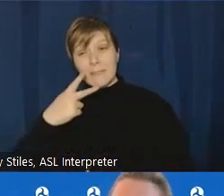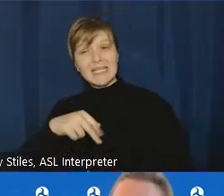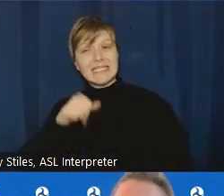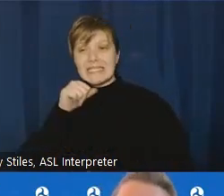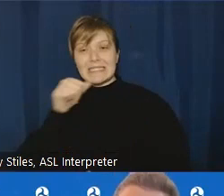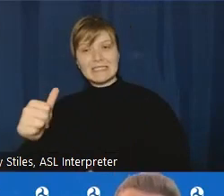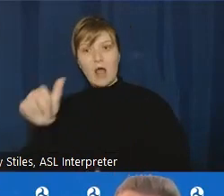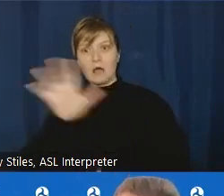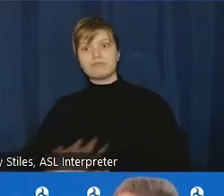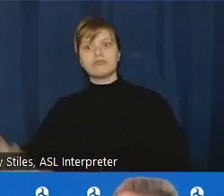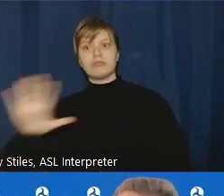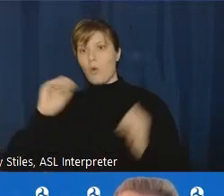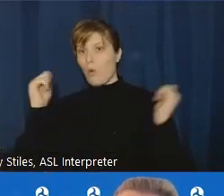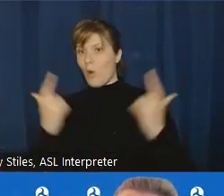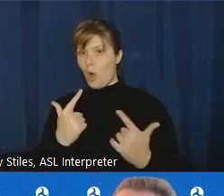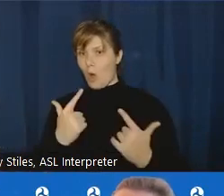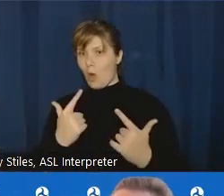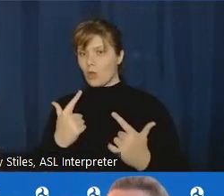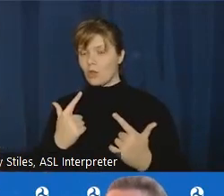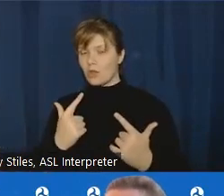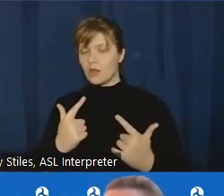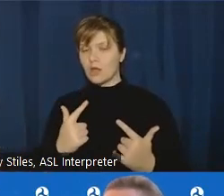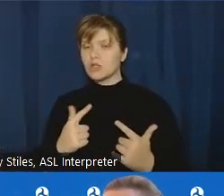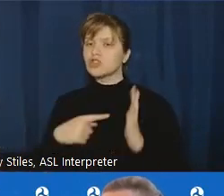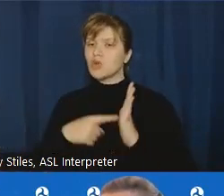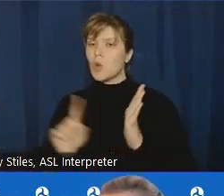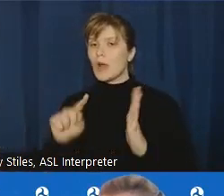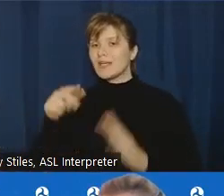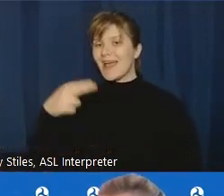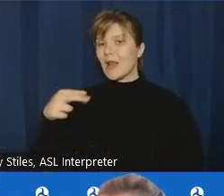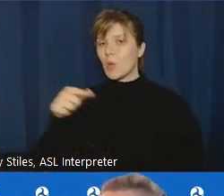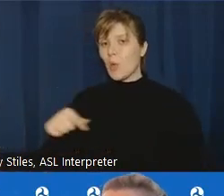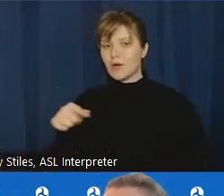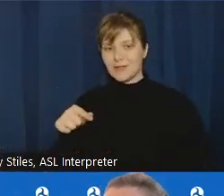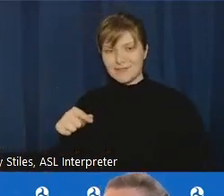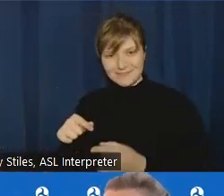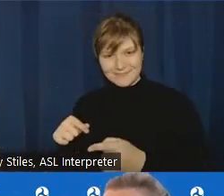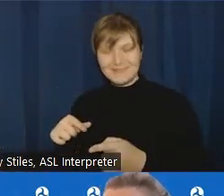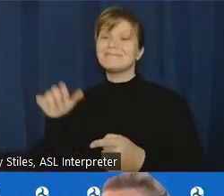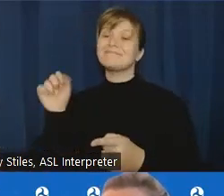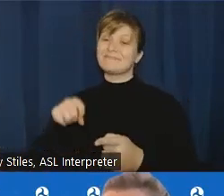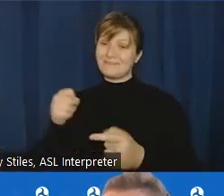show the larger service area. And see here? It does cover Lost Creek, it has a very large service